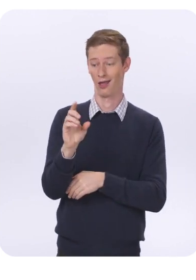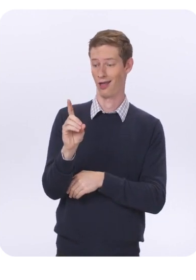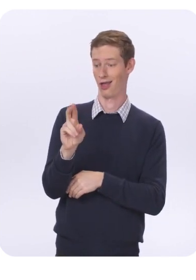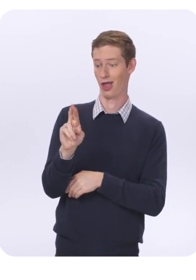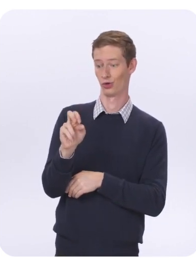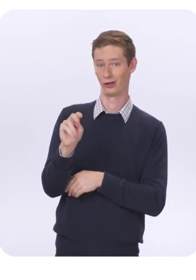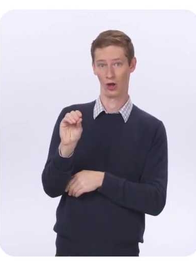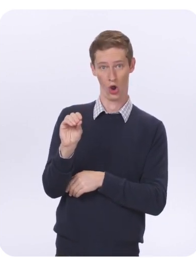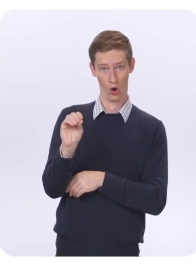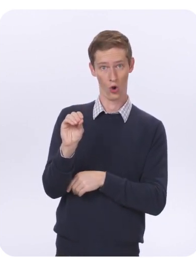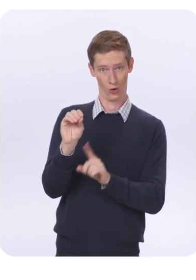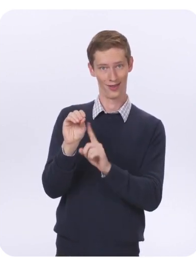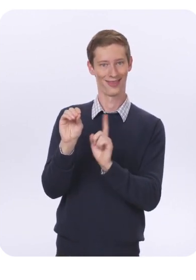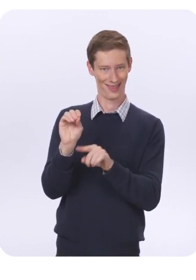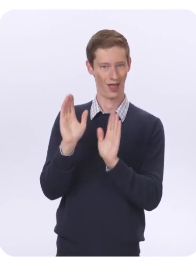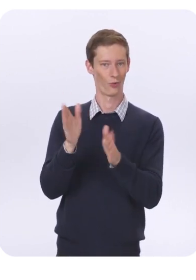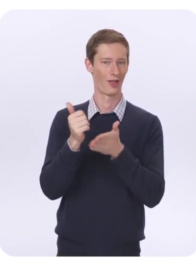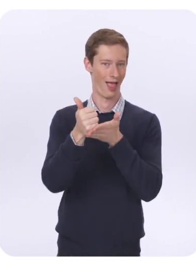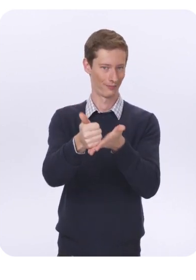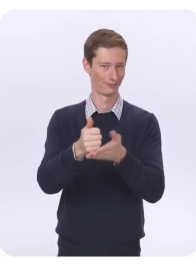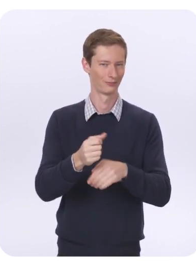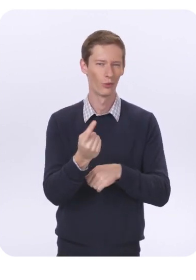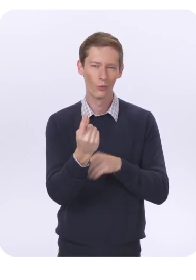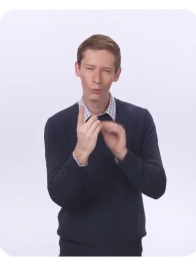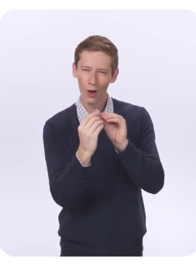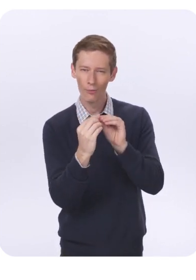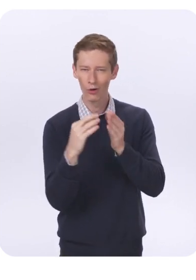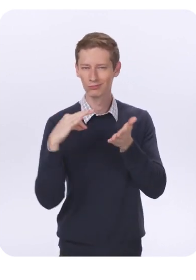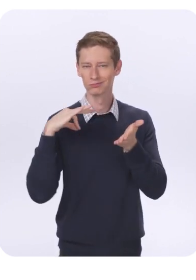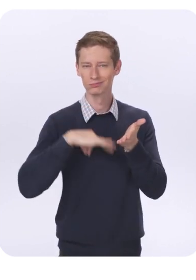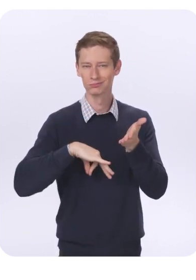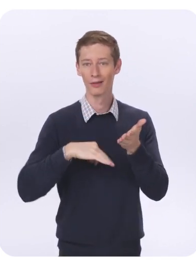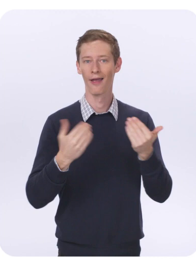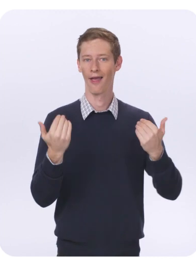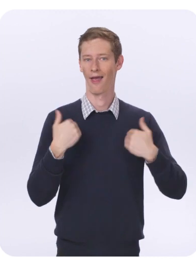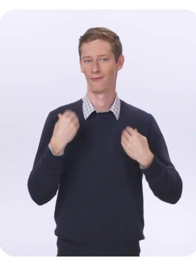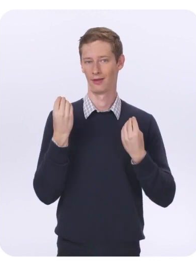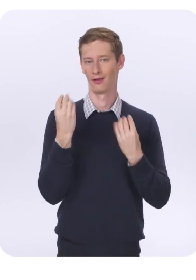One extra bonus is to have the information regarding the generated positional shader.